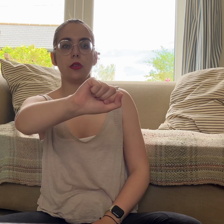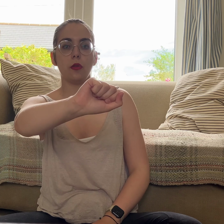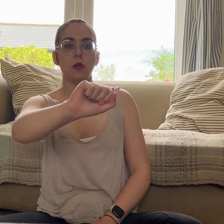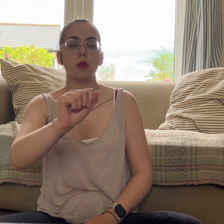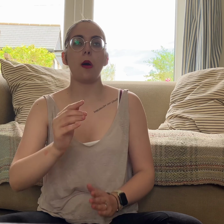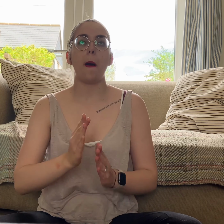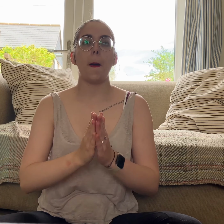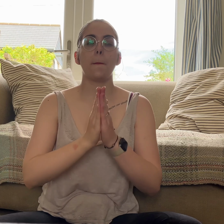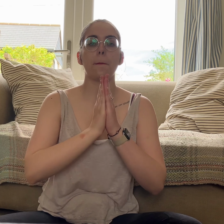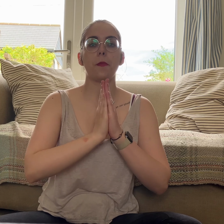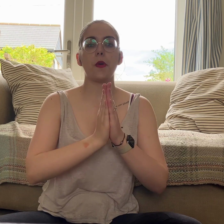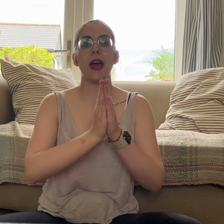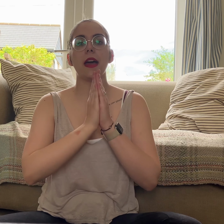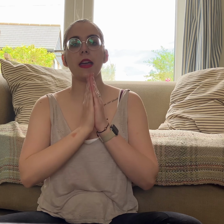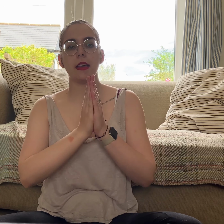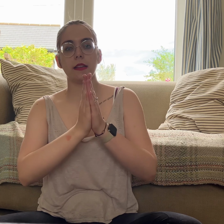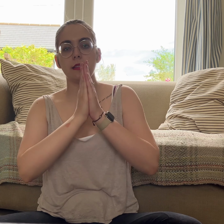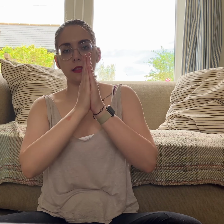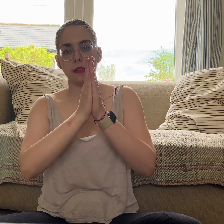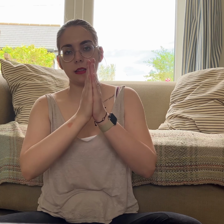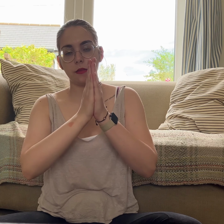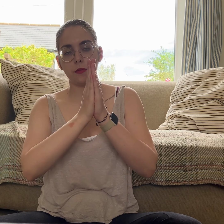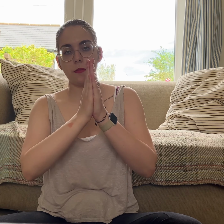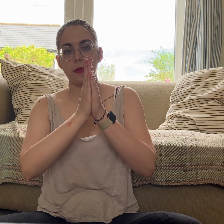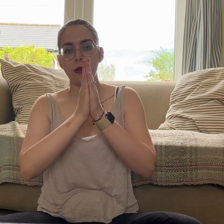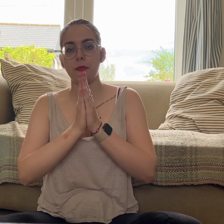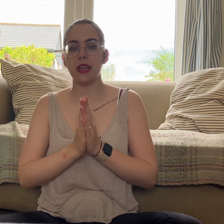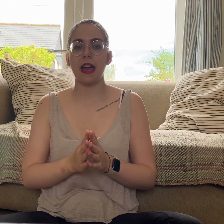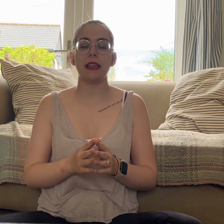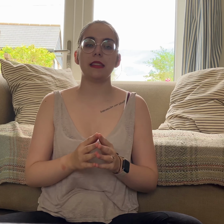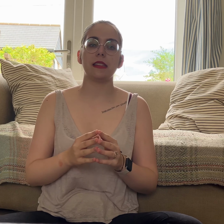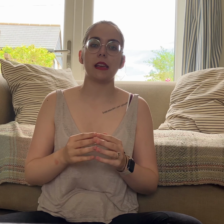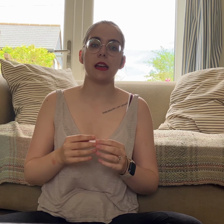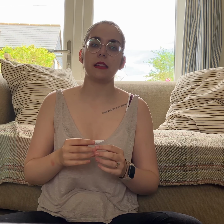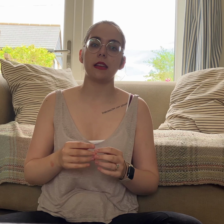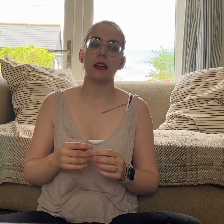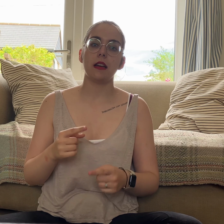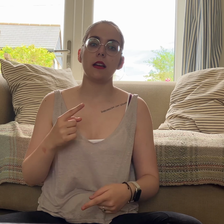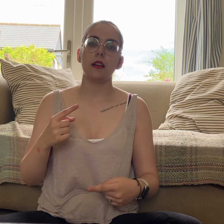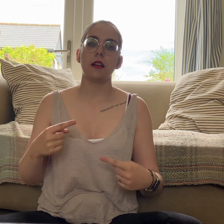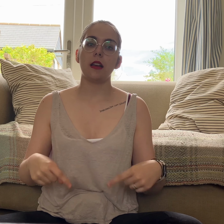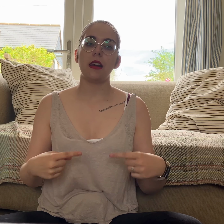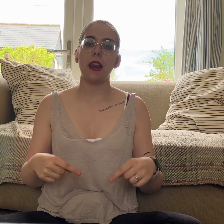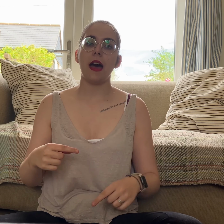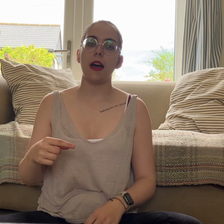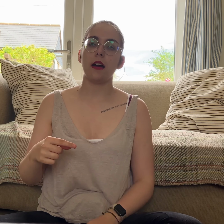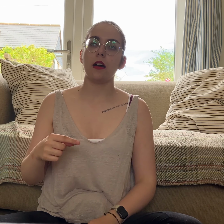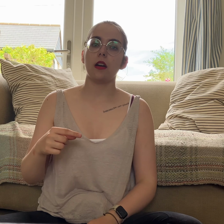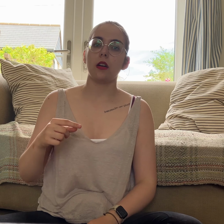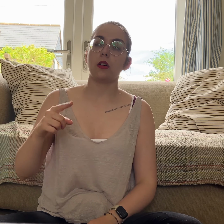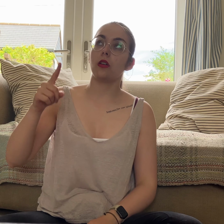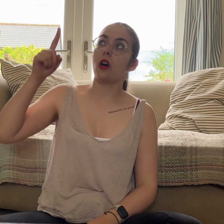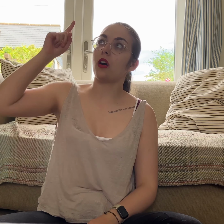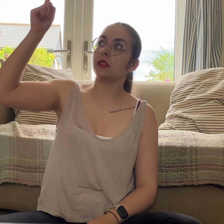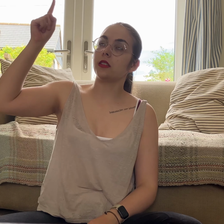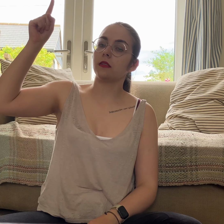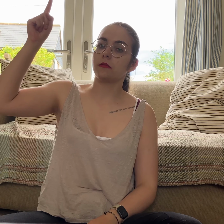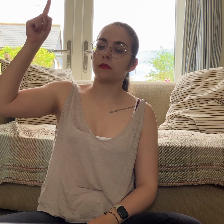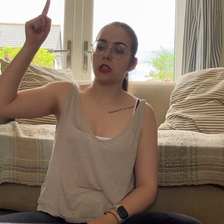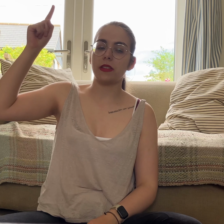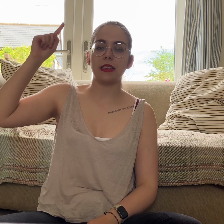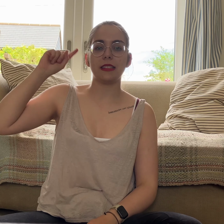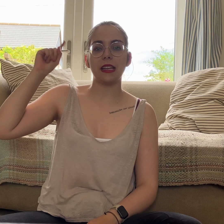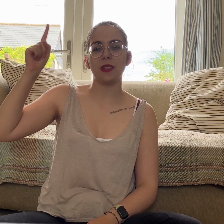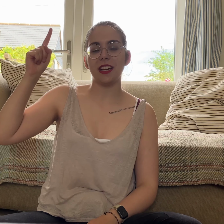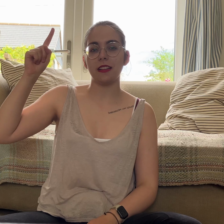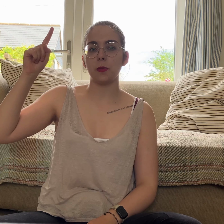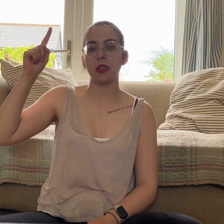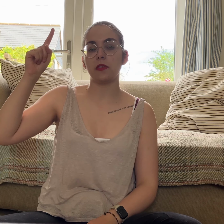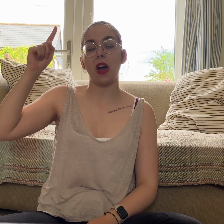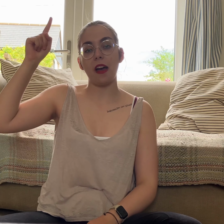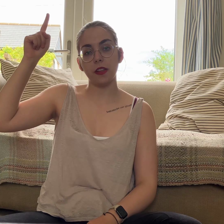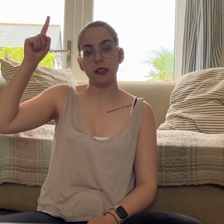Your prayers" will be answered "Let God" so it's the same sign as we used for heavens.